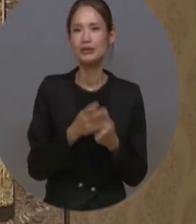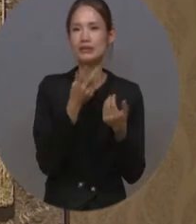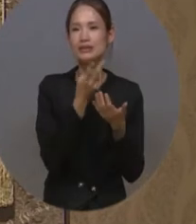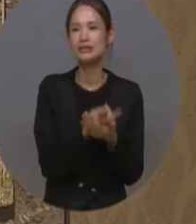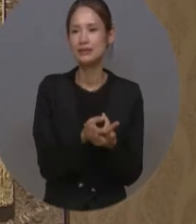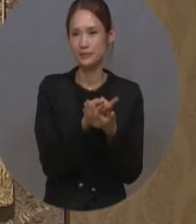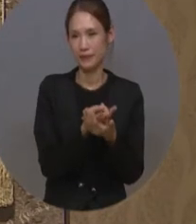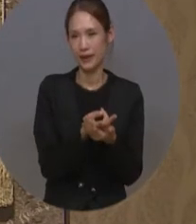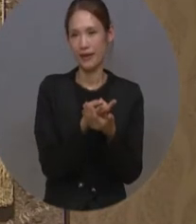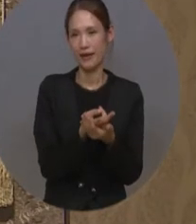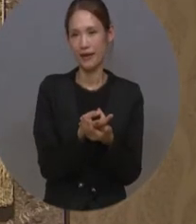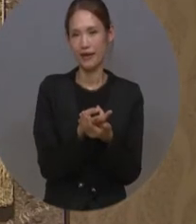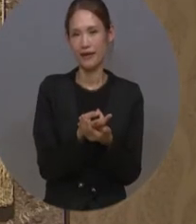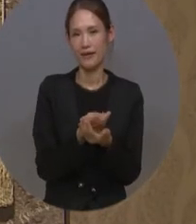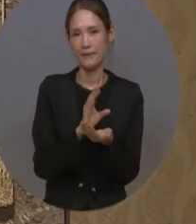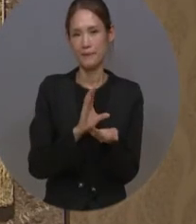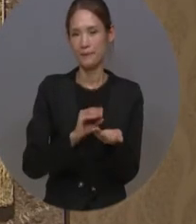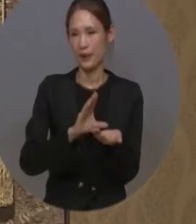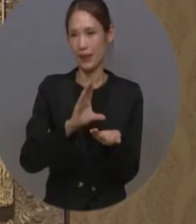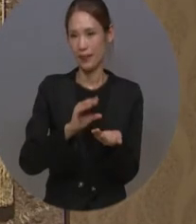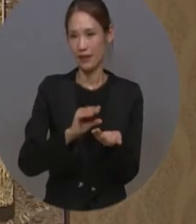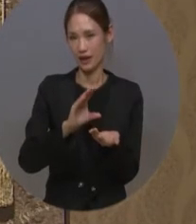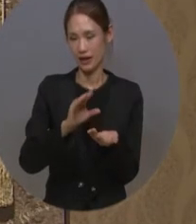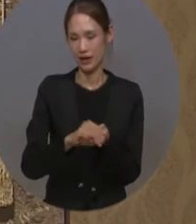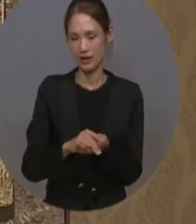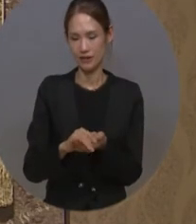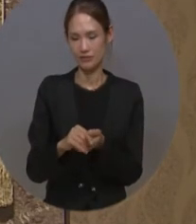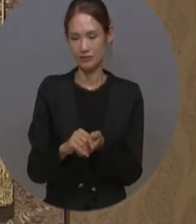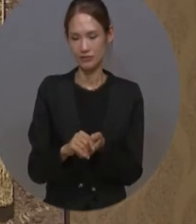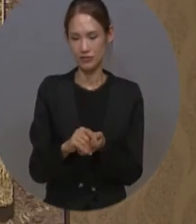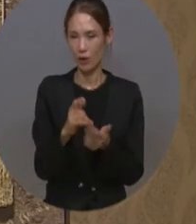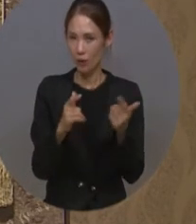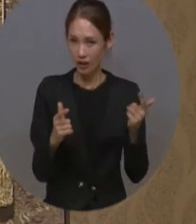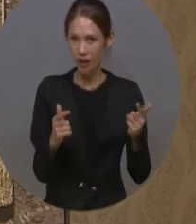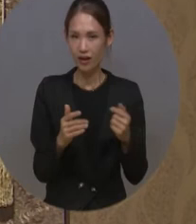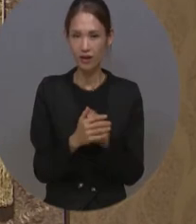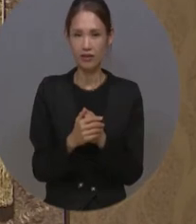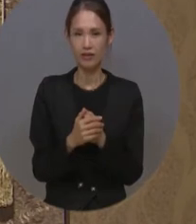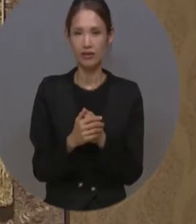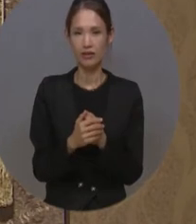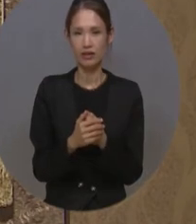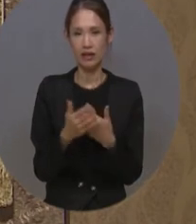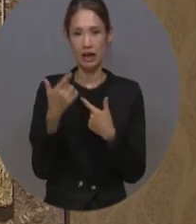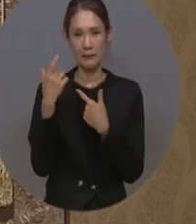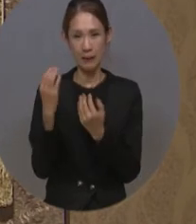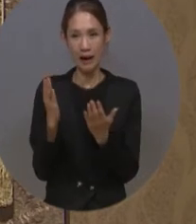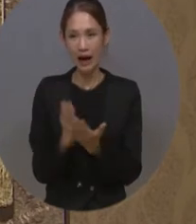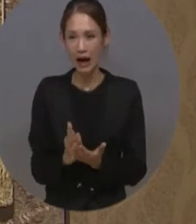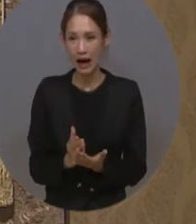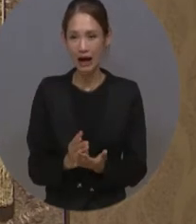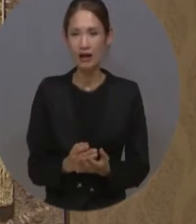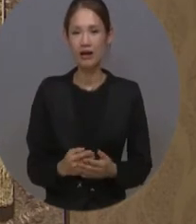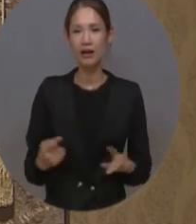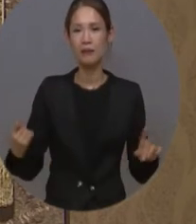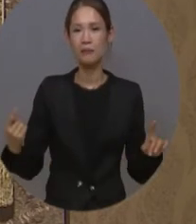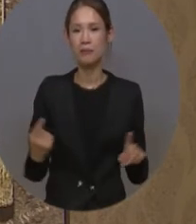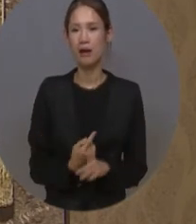Depending on whether the bedding mattress is hard or high, it changes again